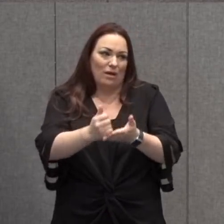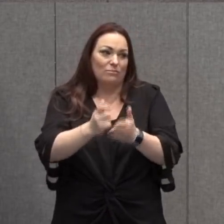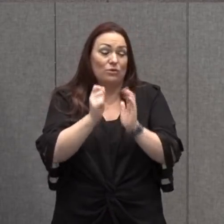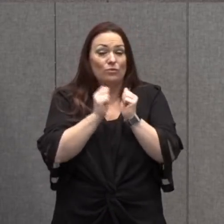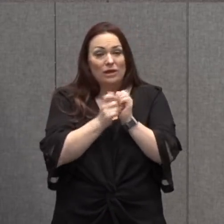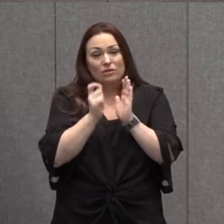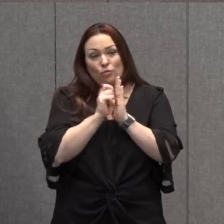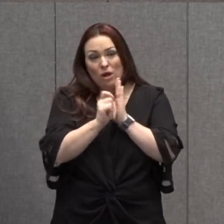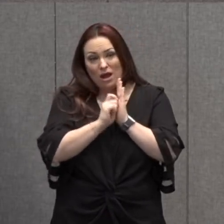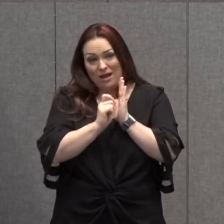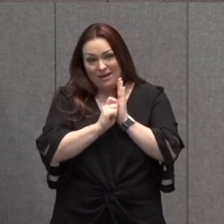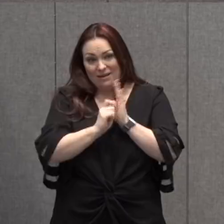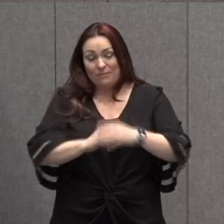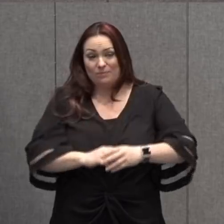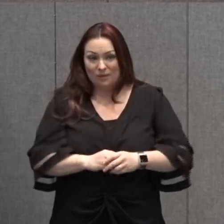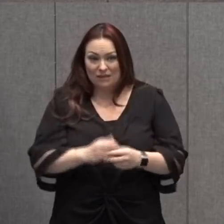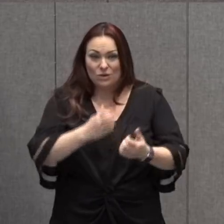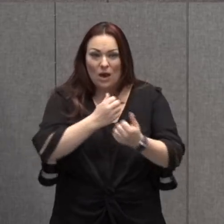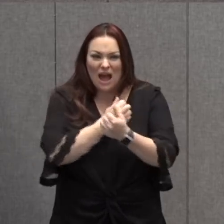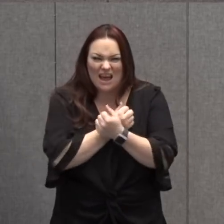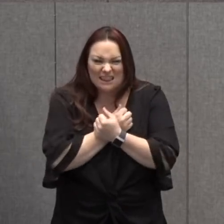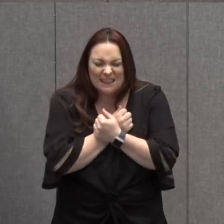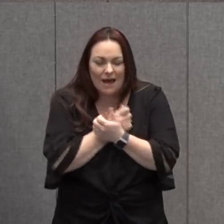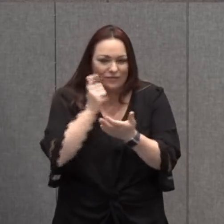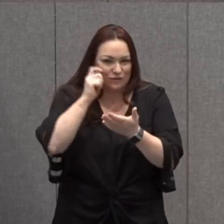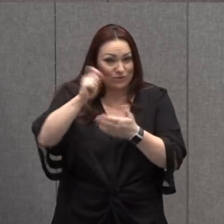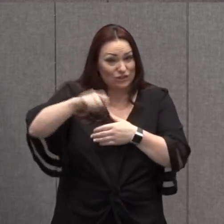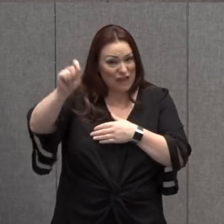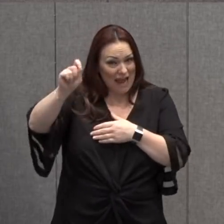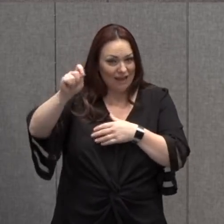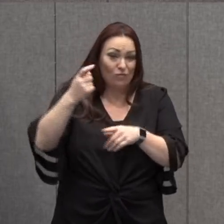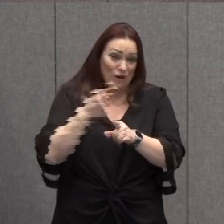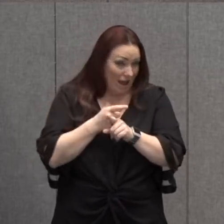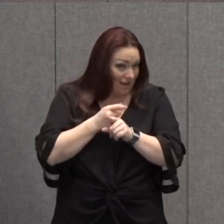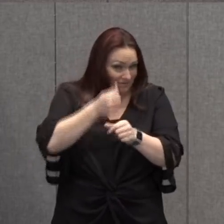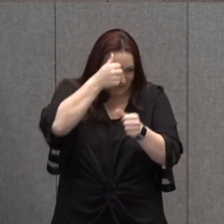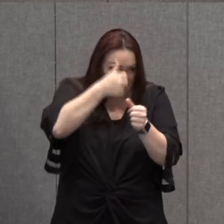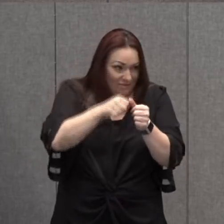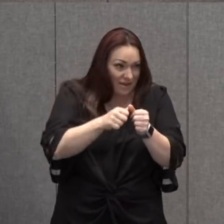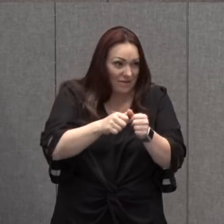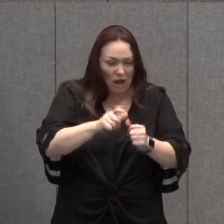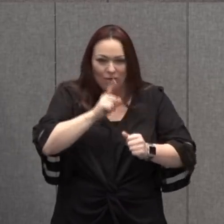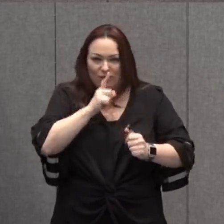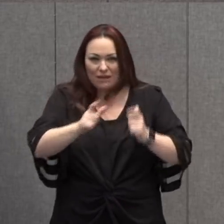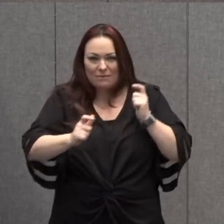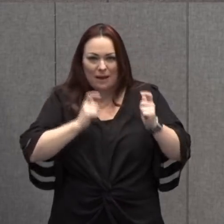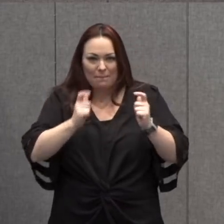So I love to check things off if you remember, so I'm gonna get this really large marker,